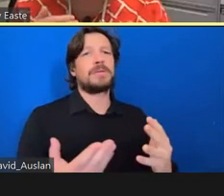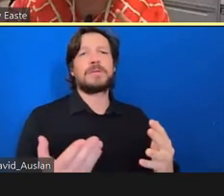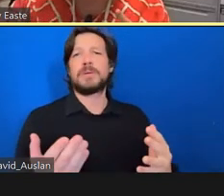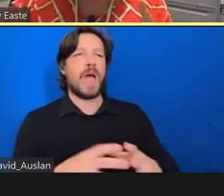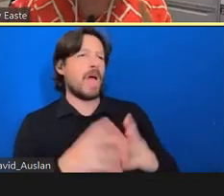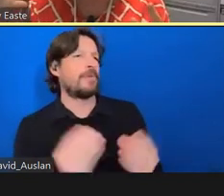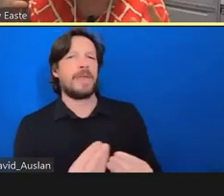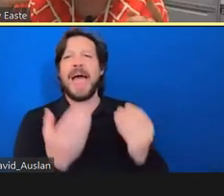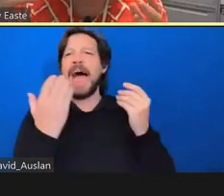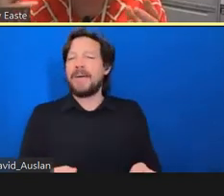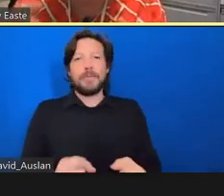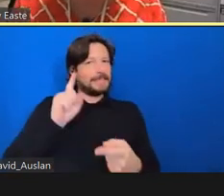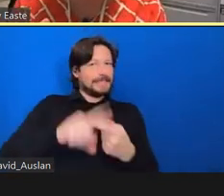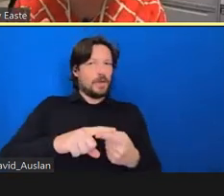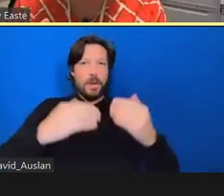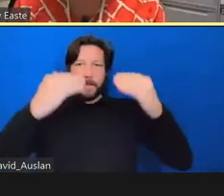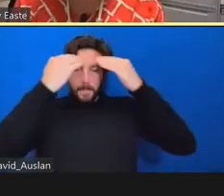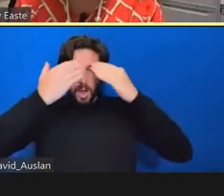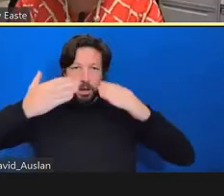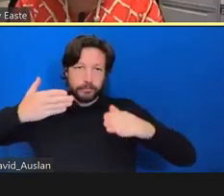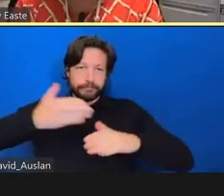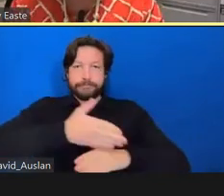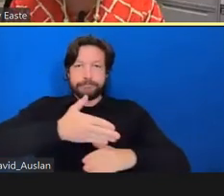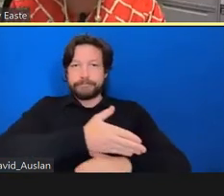your mind is still going because you're trying to work out, "Okay, I'm watching the caption,